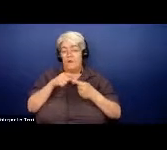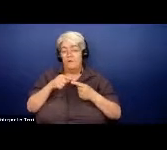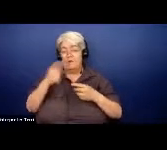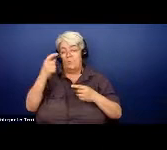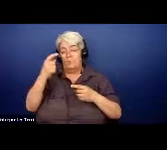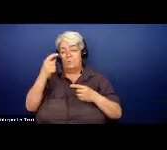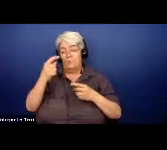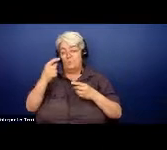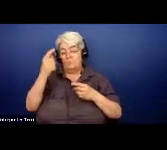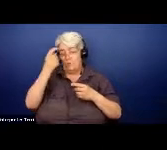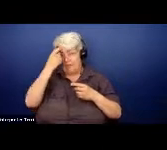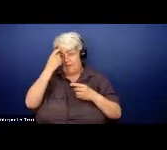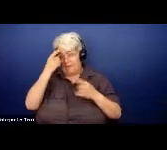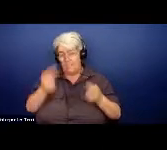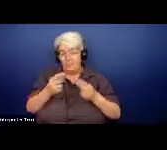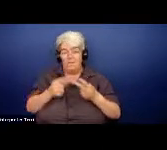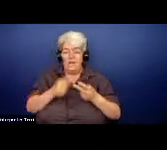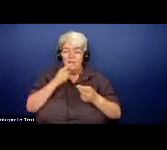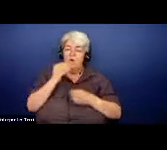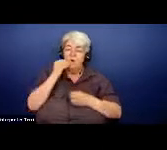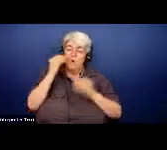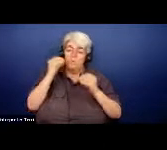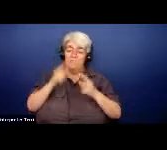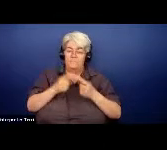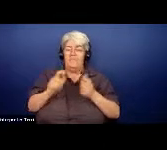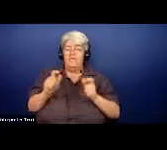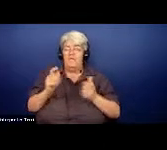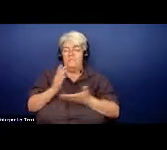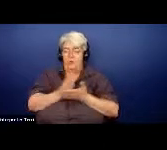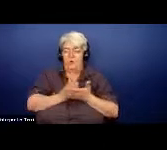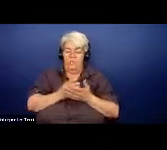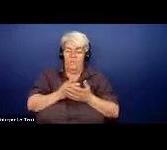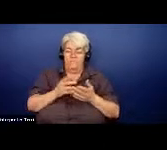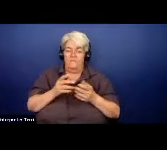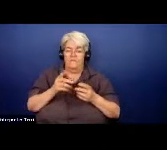is working with your shelters and